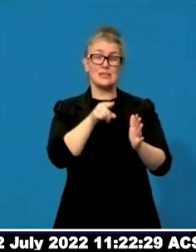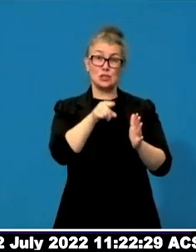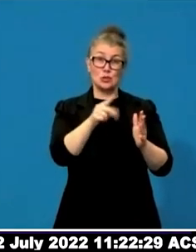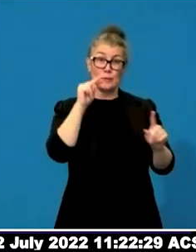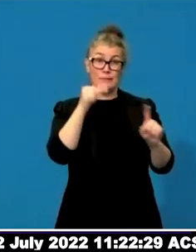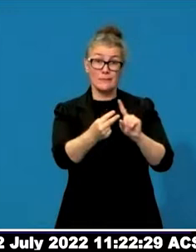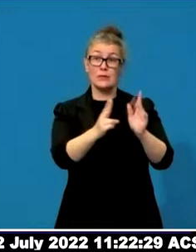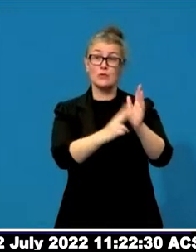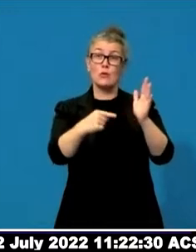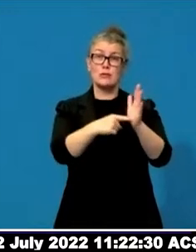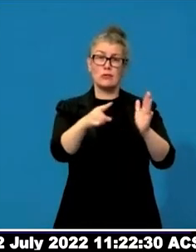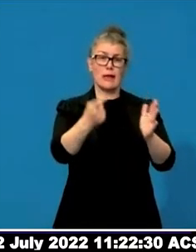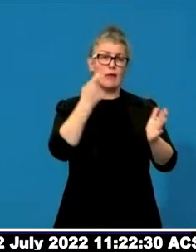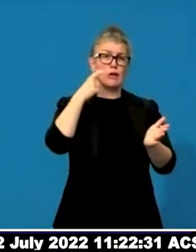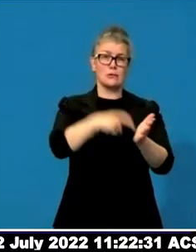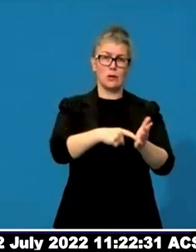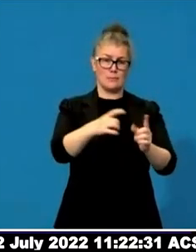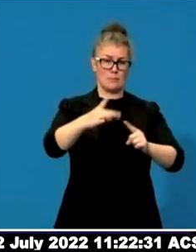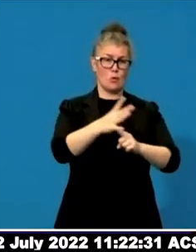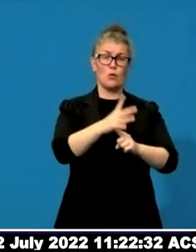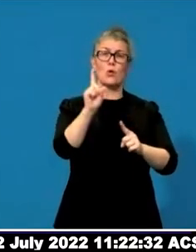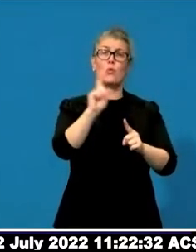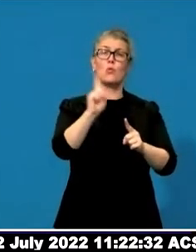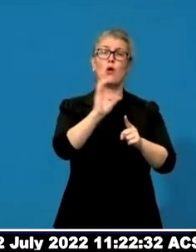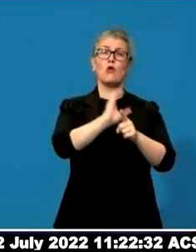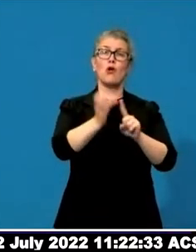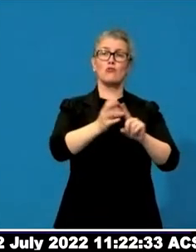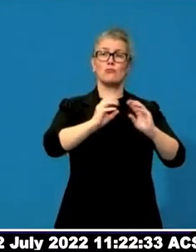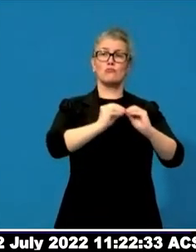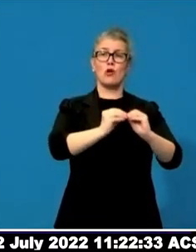of cultural brokerage, as you have described,